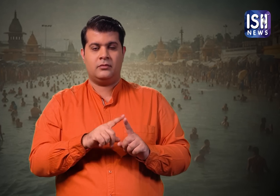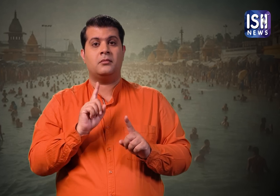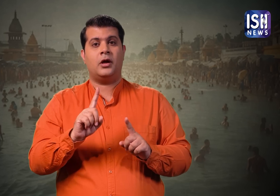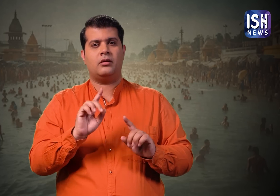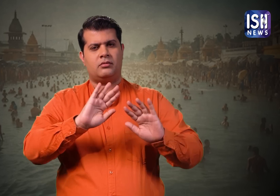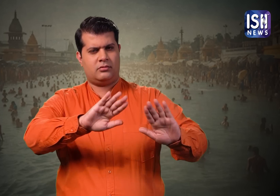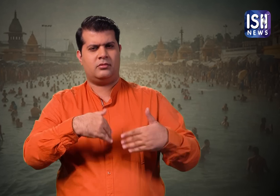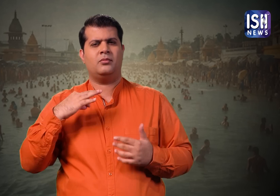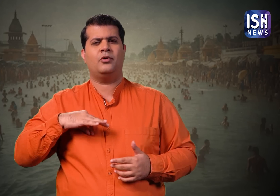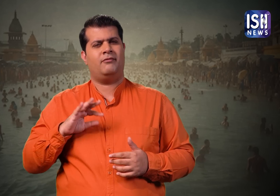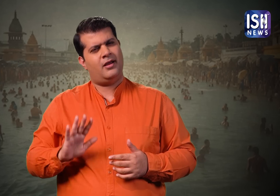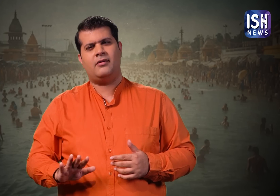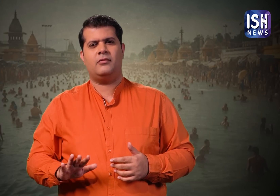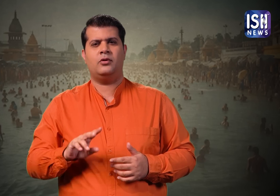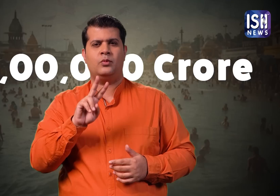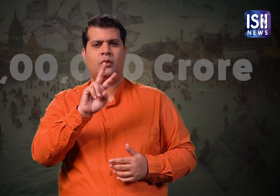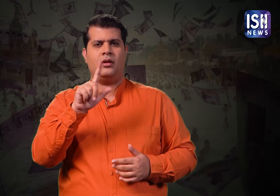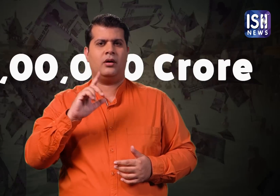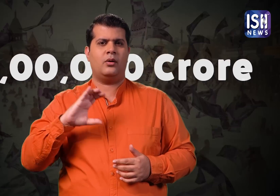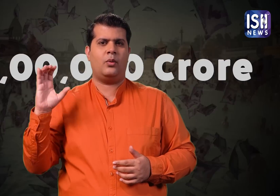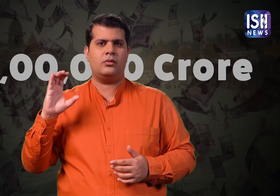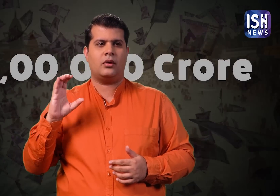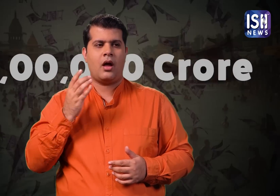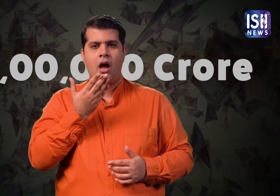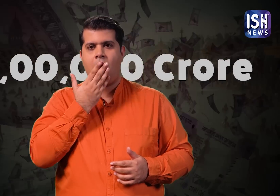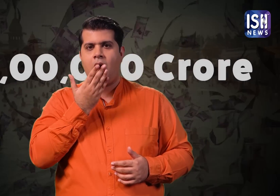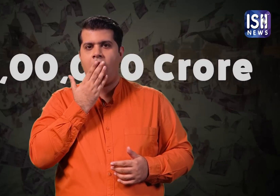The expected revenue from the event is ₹2 lakh crore.